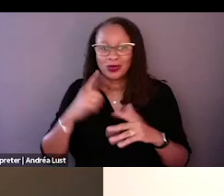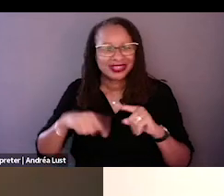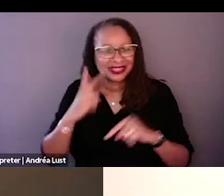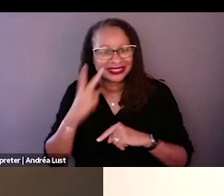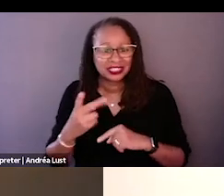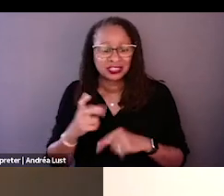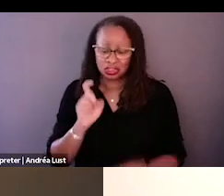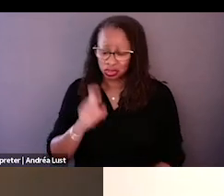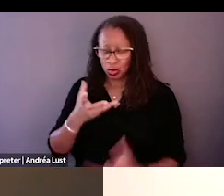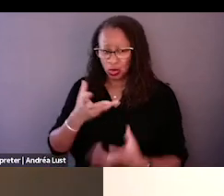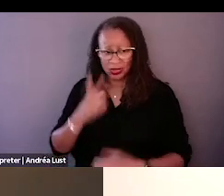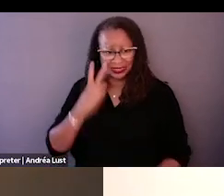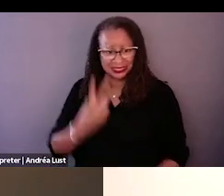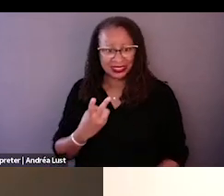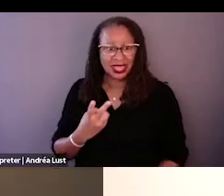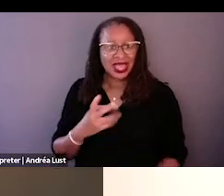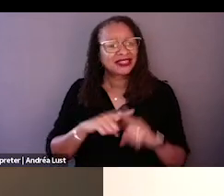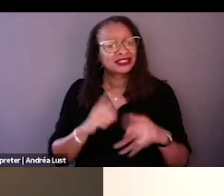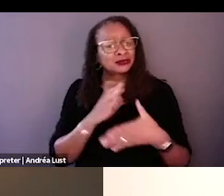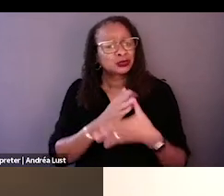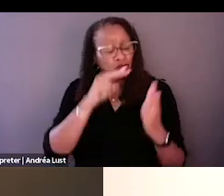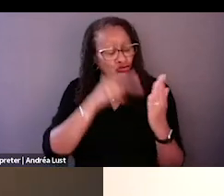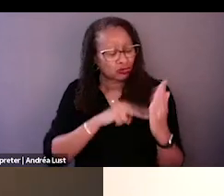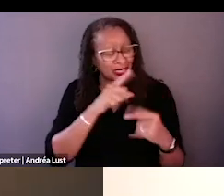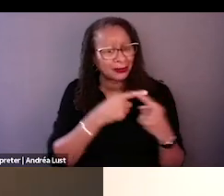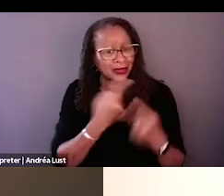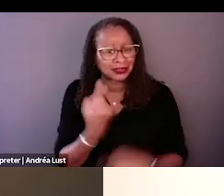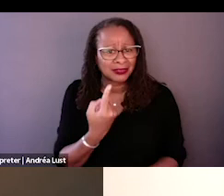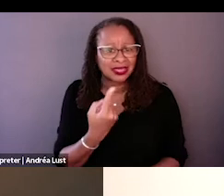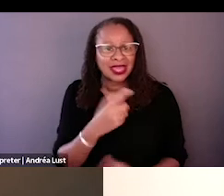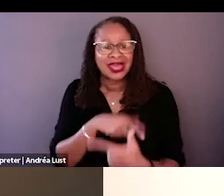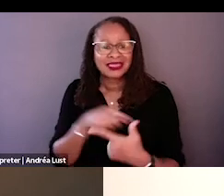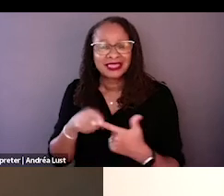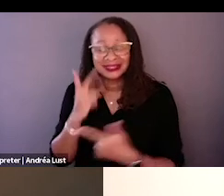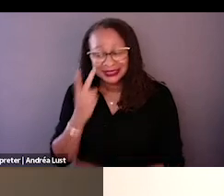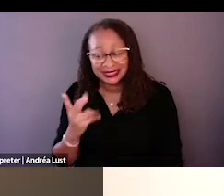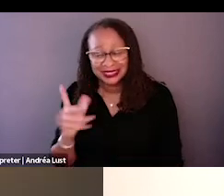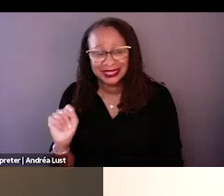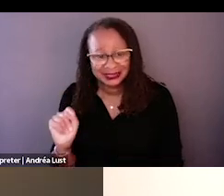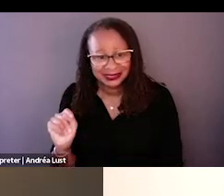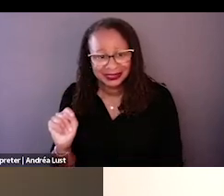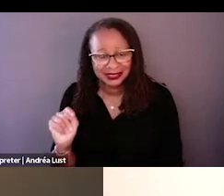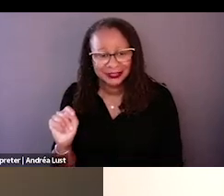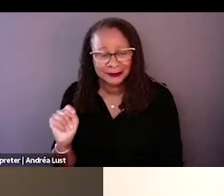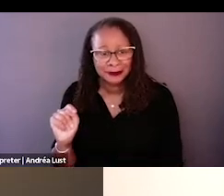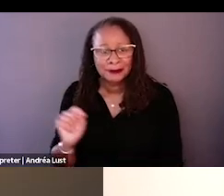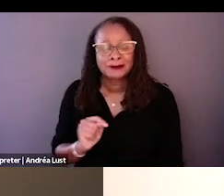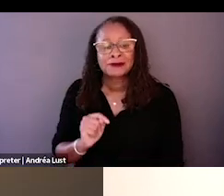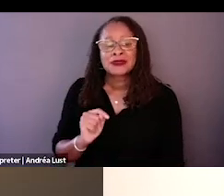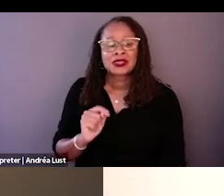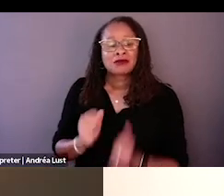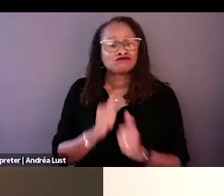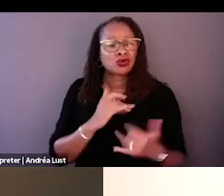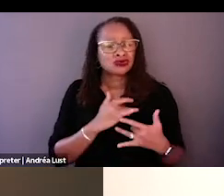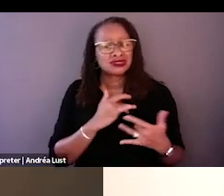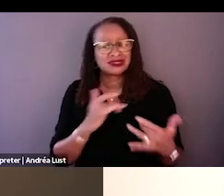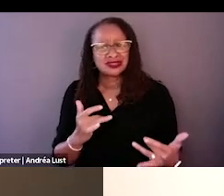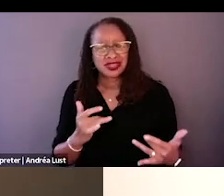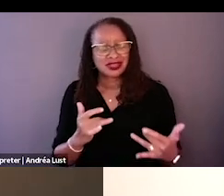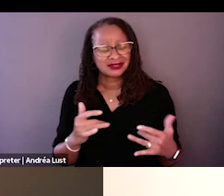Who knows, but they have not been found, so only official connection I had was that it happened on